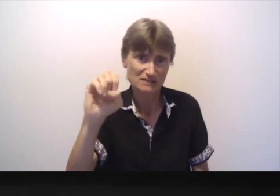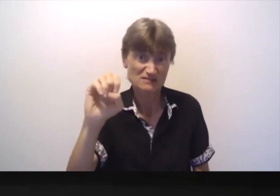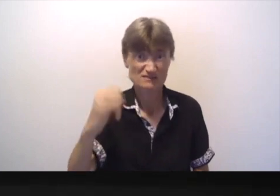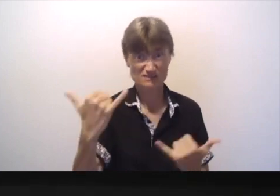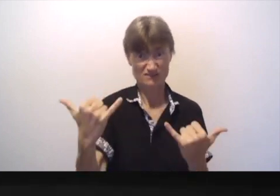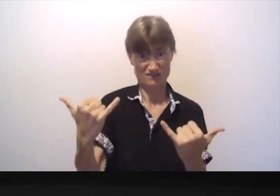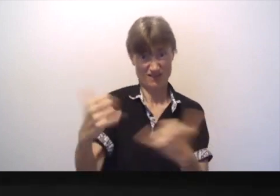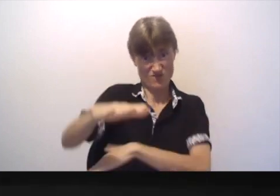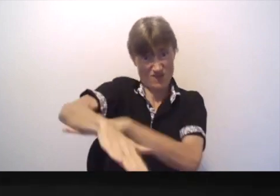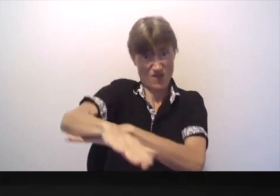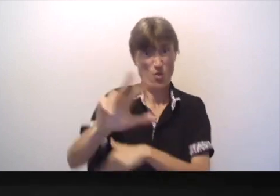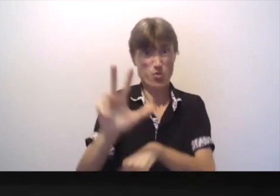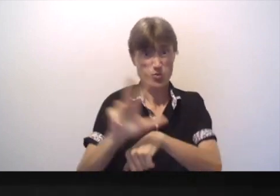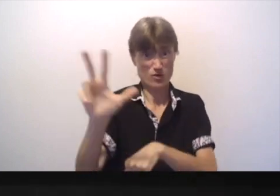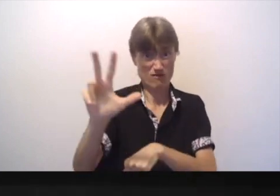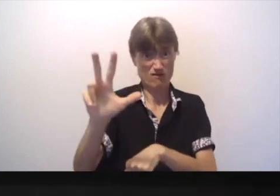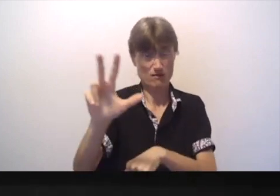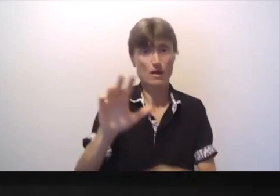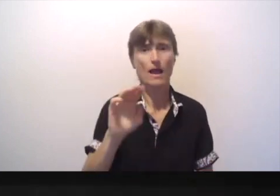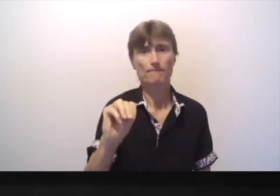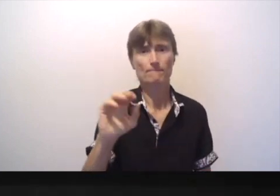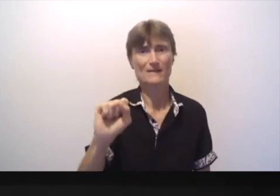uh uh mountain standard time uh and we're talking about